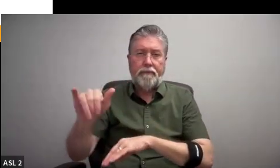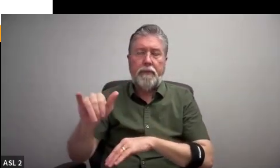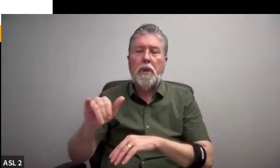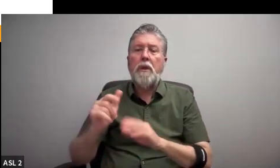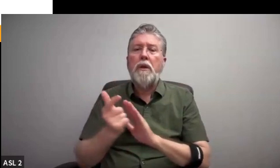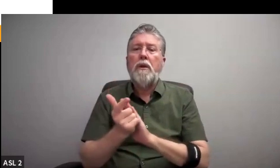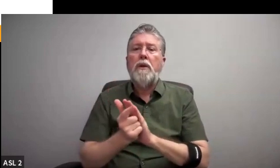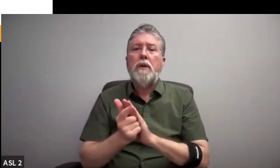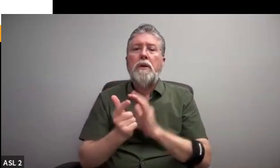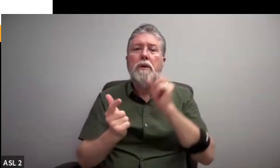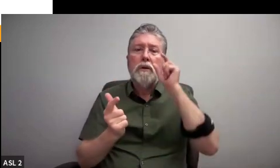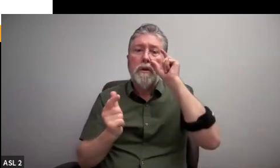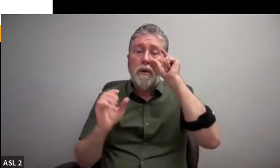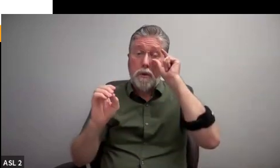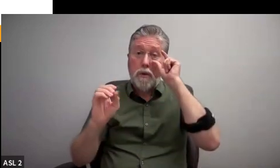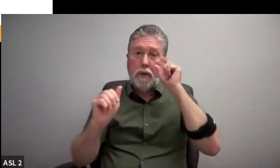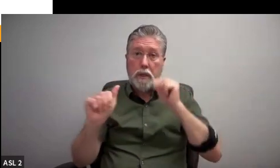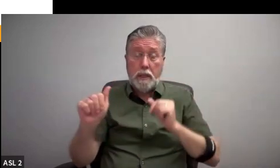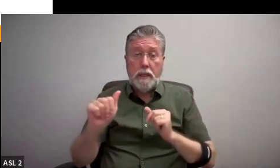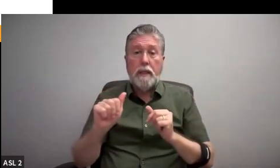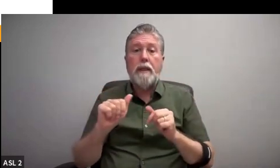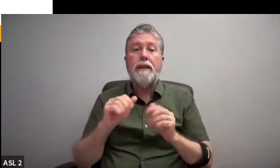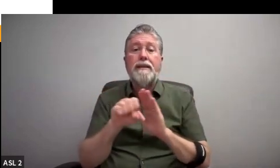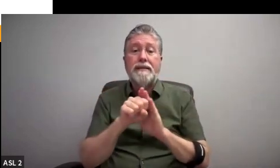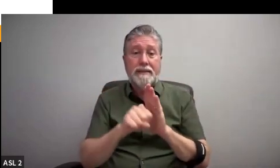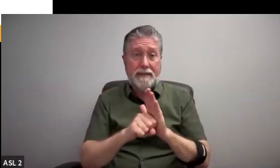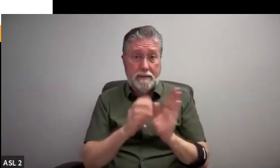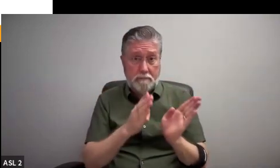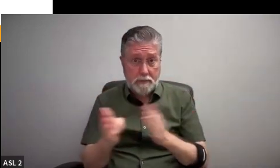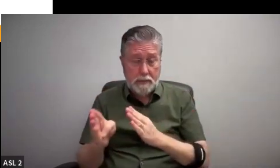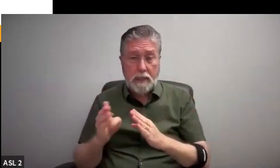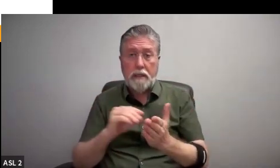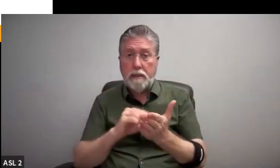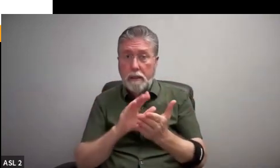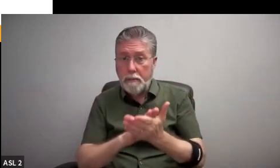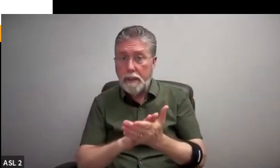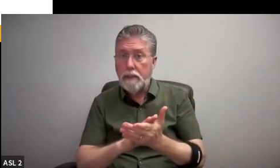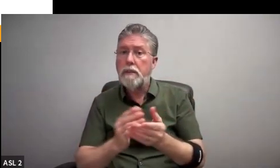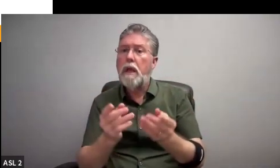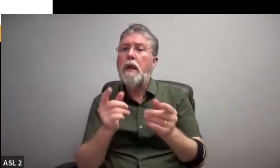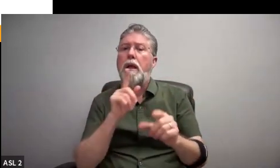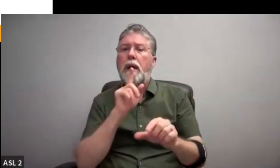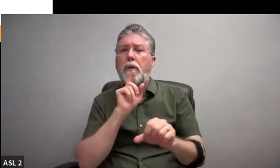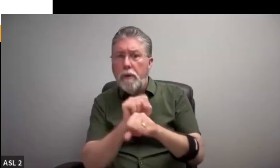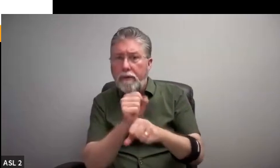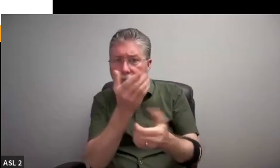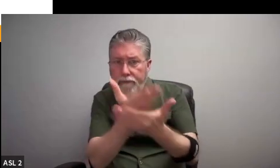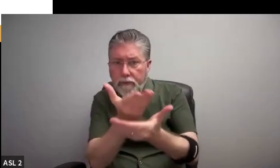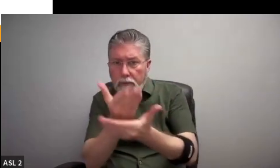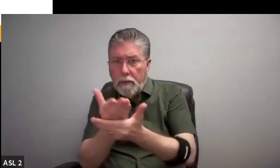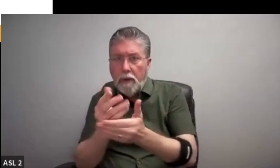the state plan documents the tangible outcomes expected for state long-term care reform efforts,